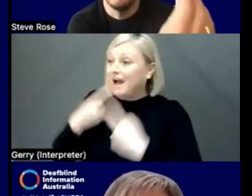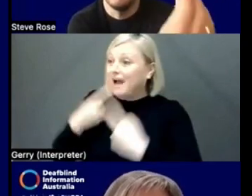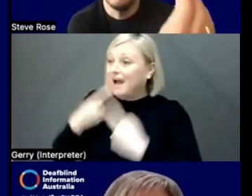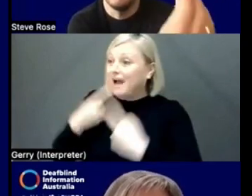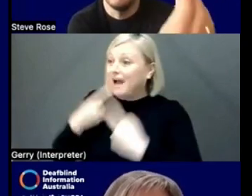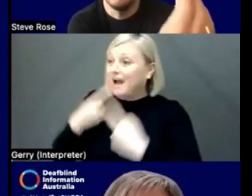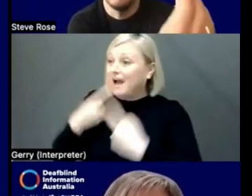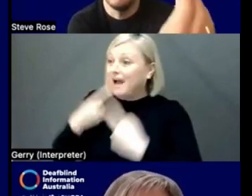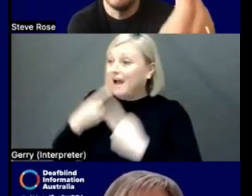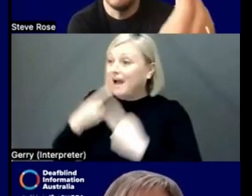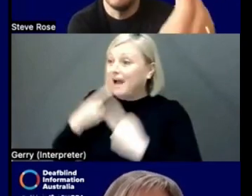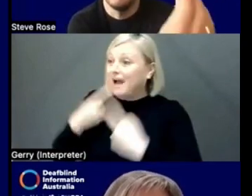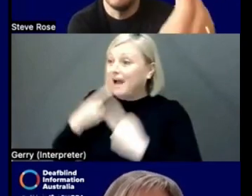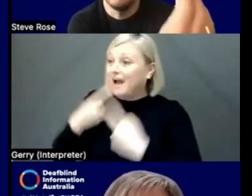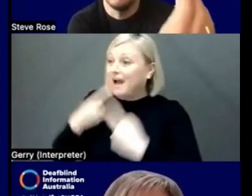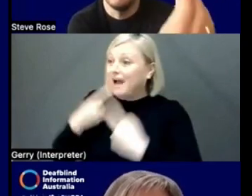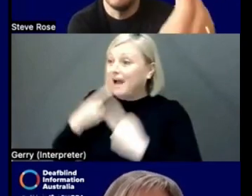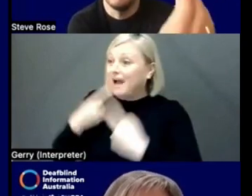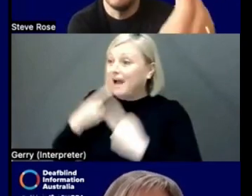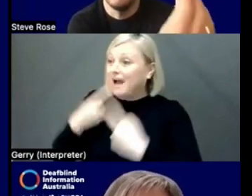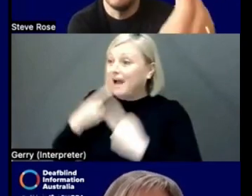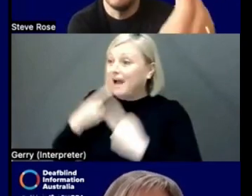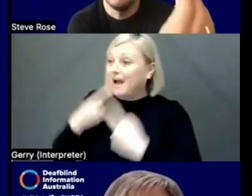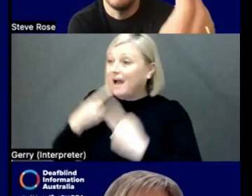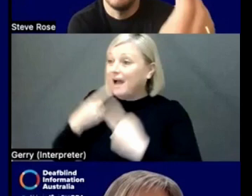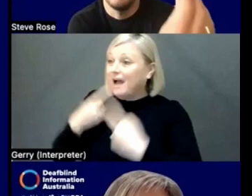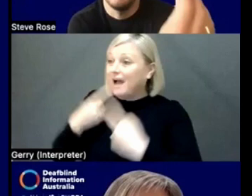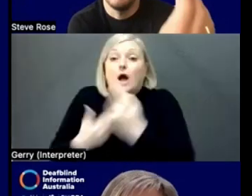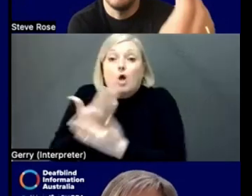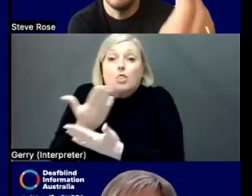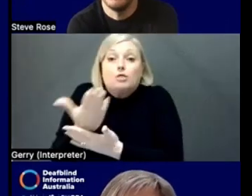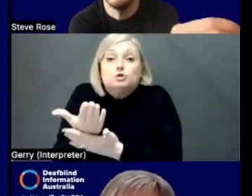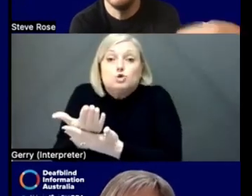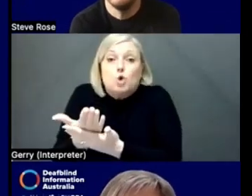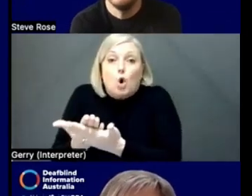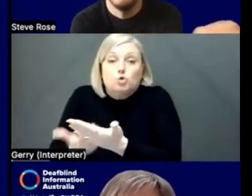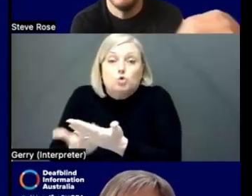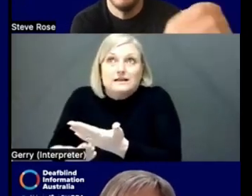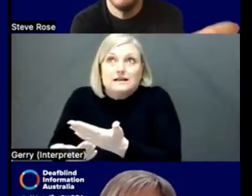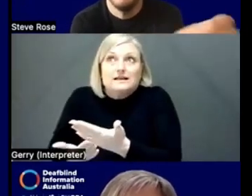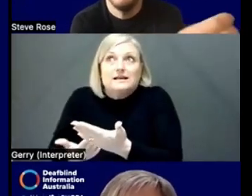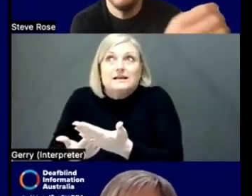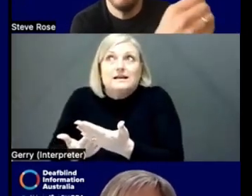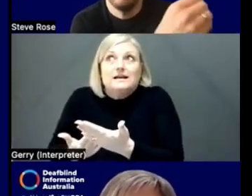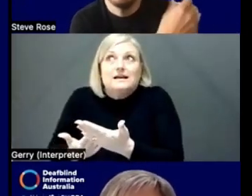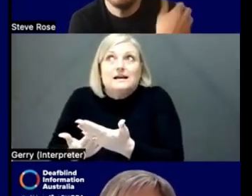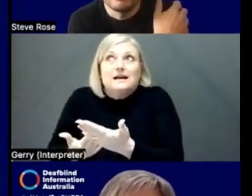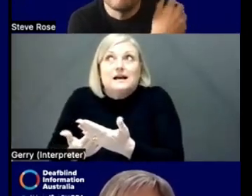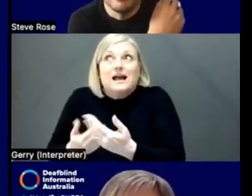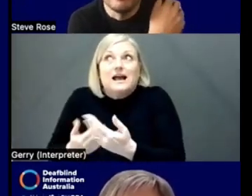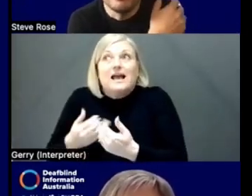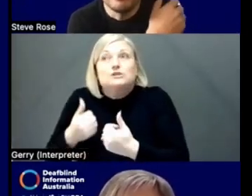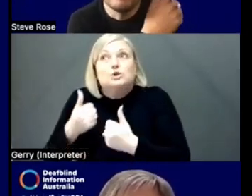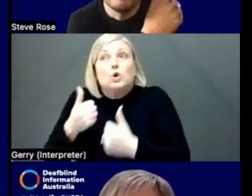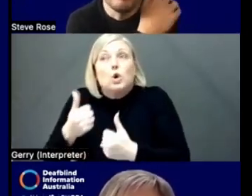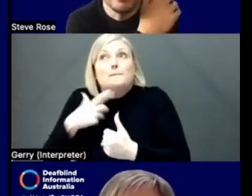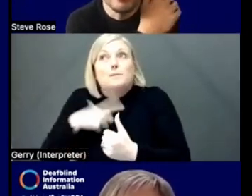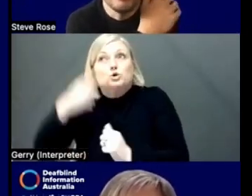using narratives as a framework for thinking about what we are doing, I agree. You are saying